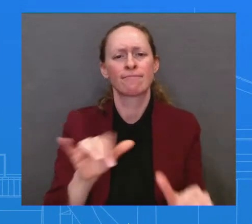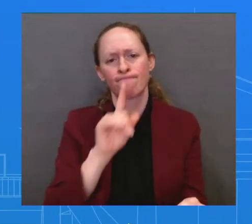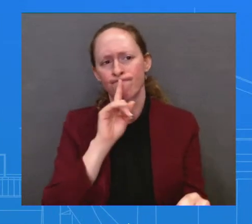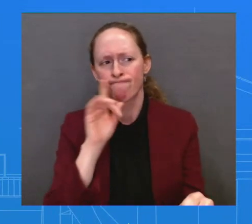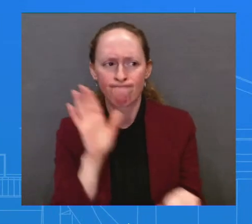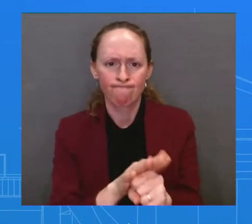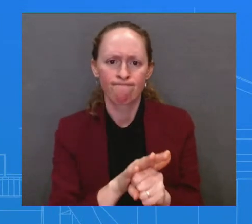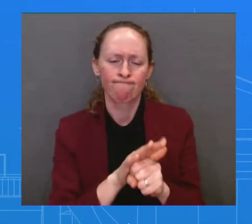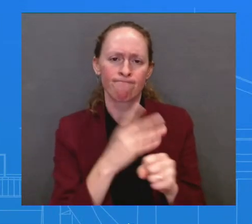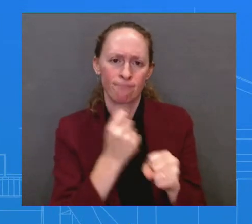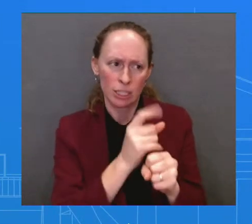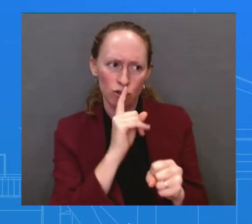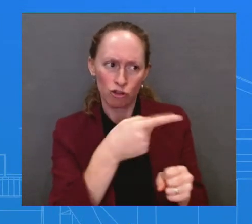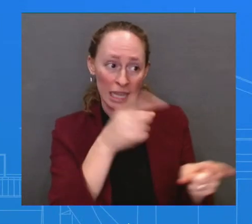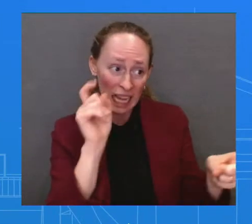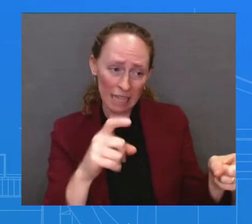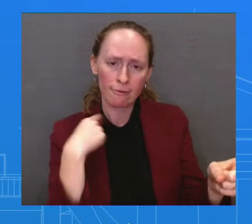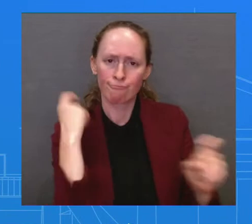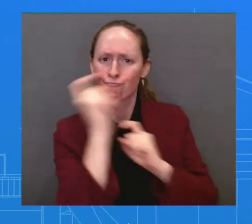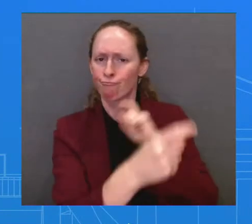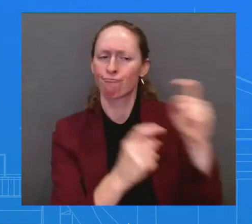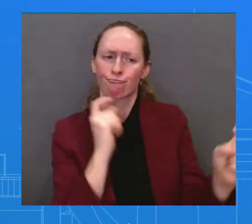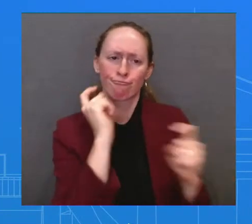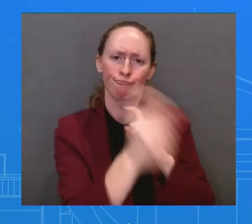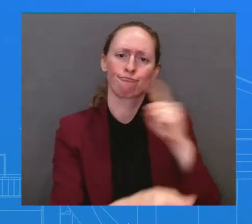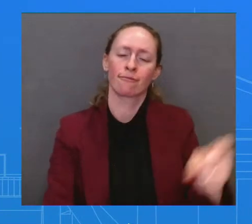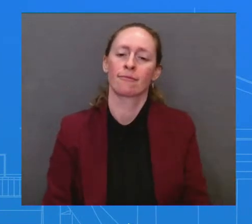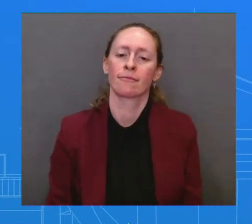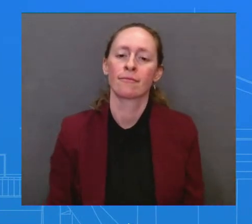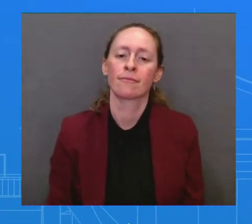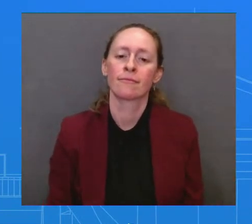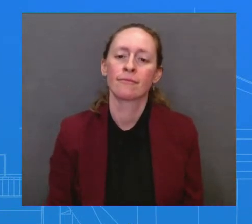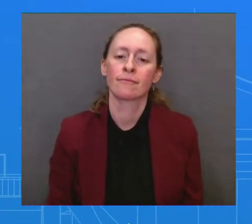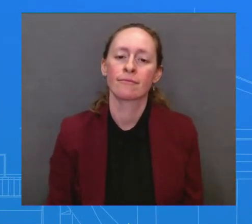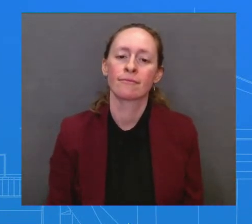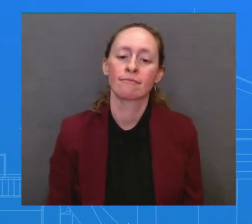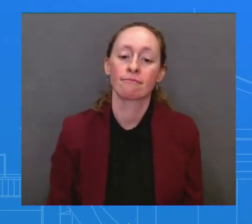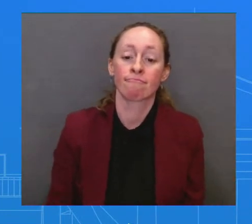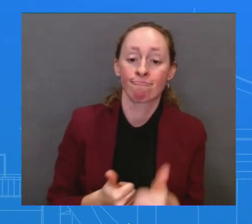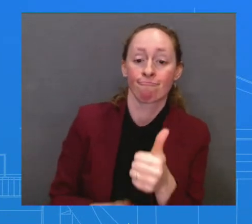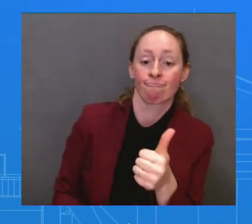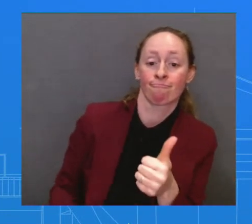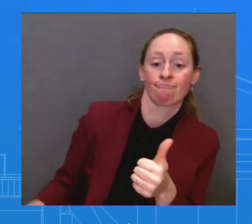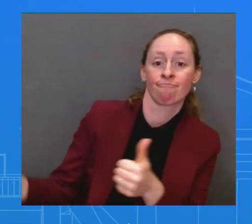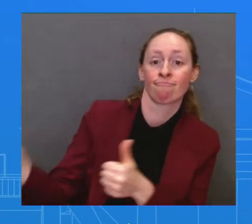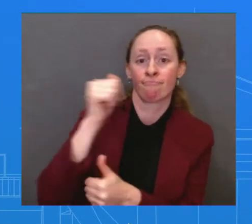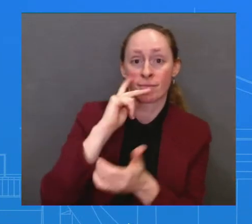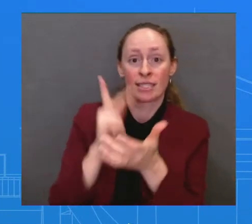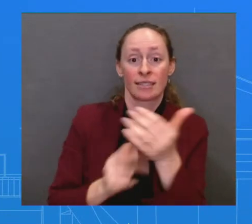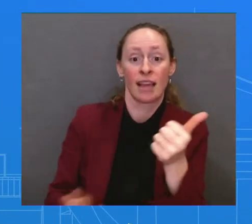to host another round of the Ramstein Group, the Ukrainian Defense Contact Group,